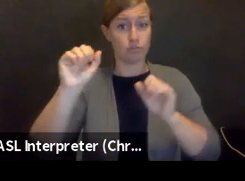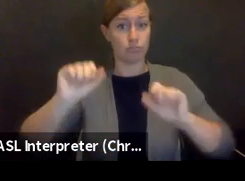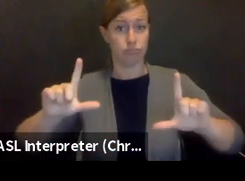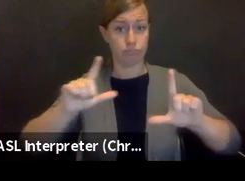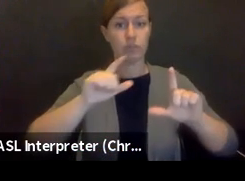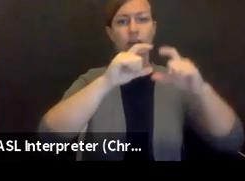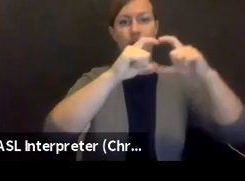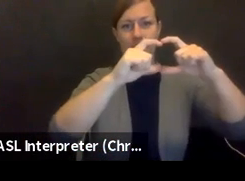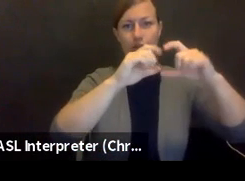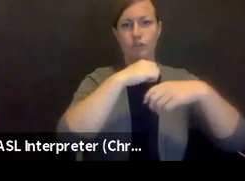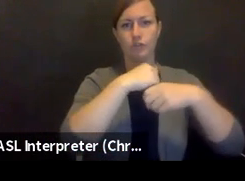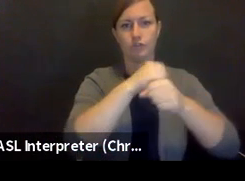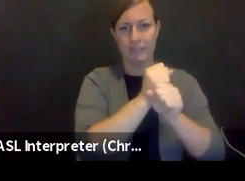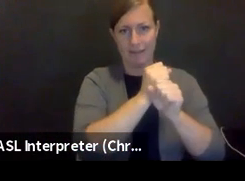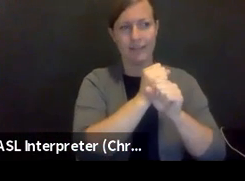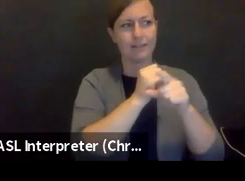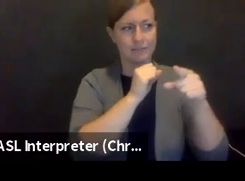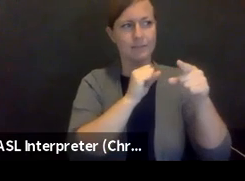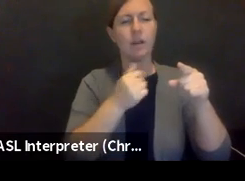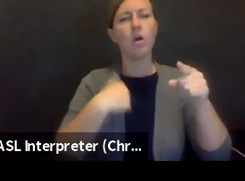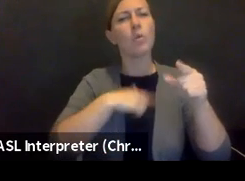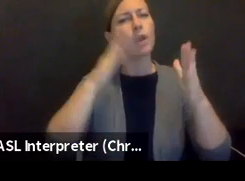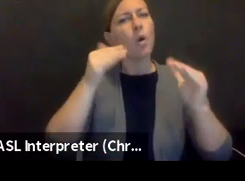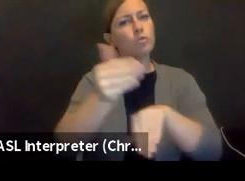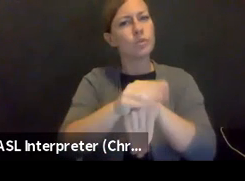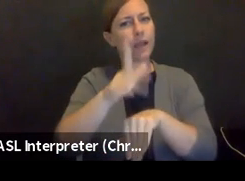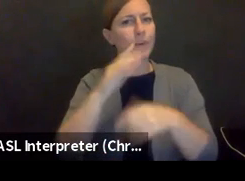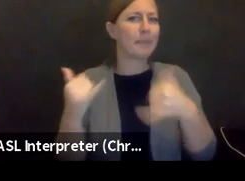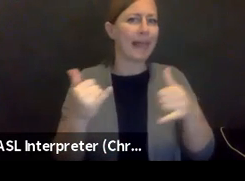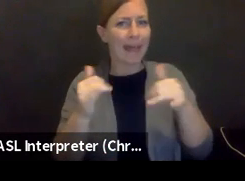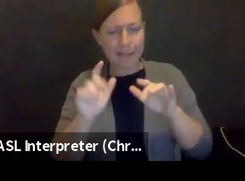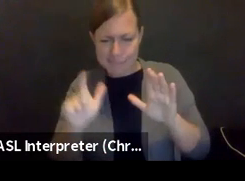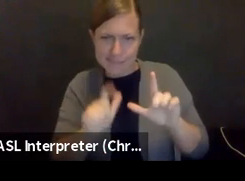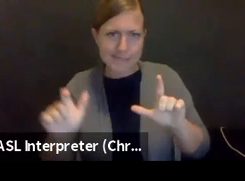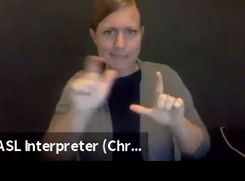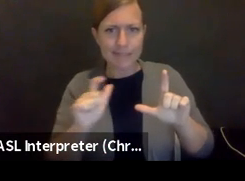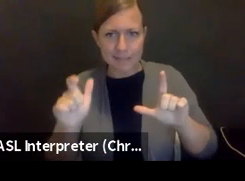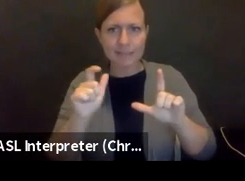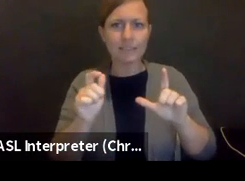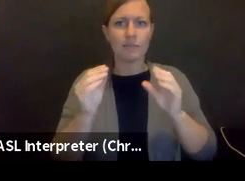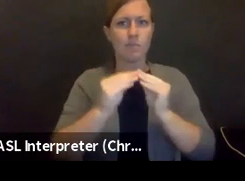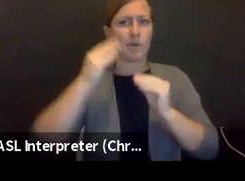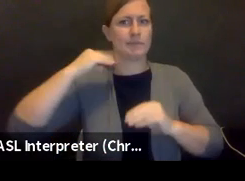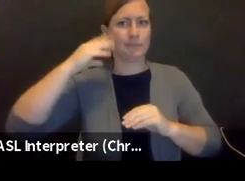Katherine Livick - ESD 112: Tonight we're hoping that you will be able to play around with us a little bit more. The material